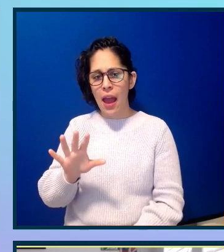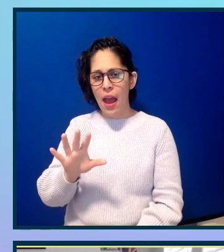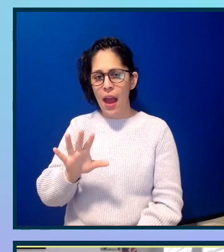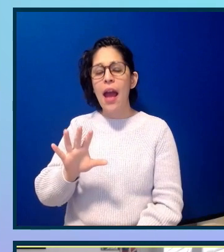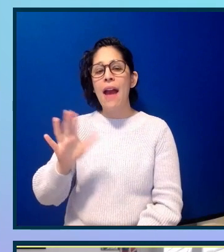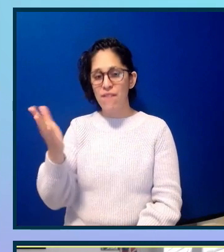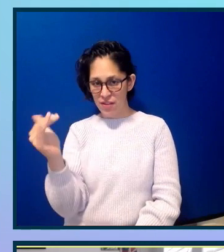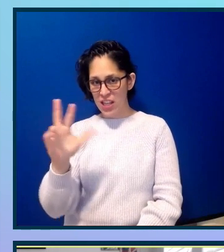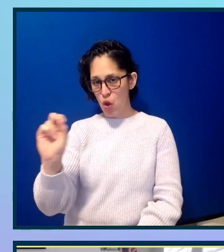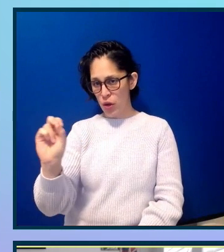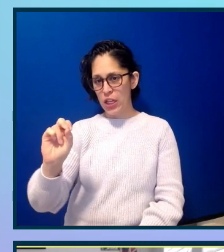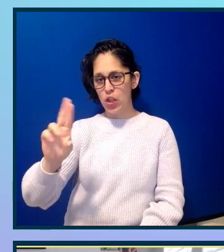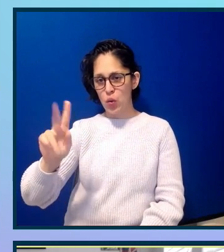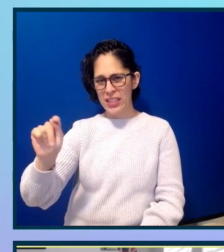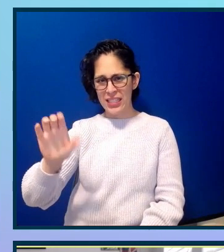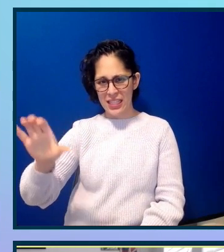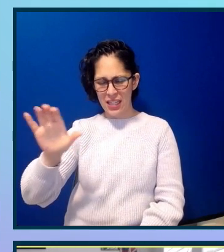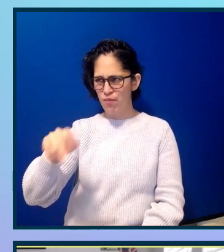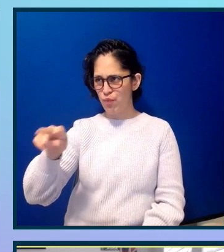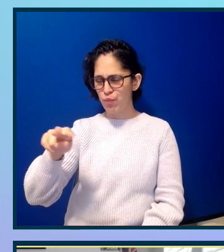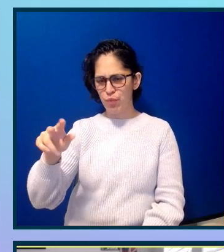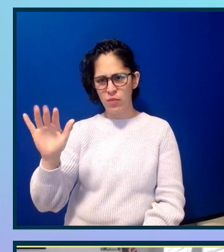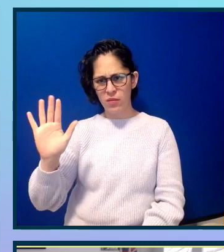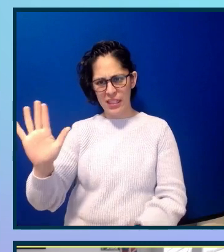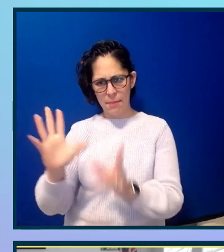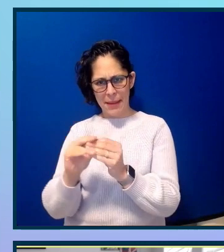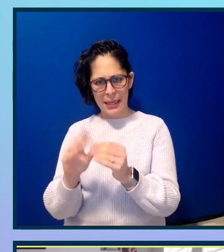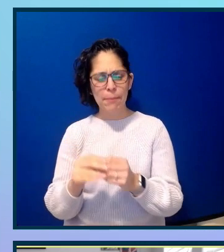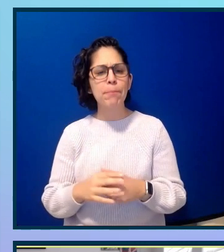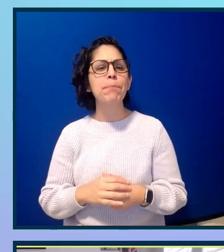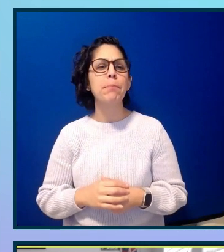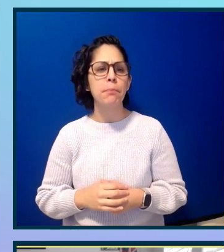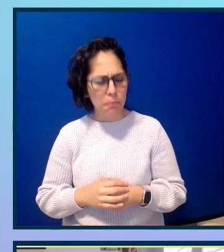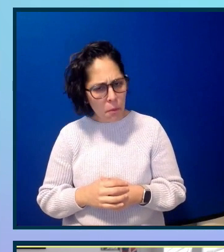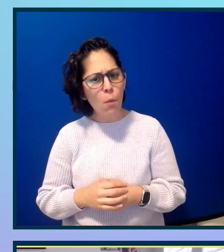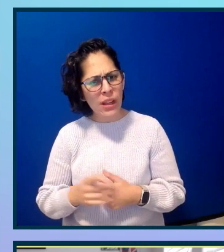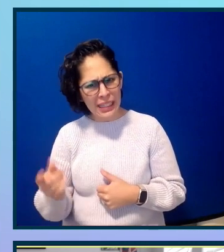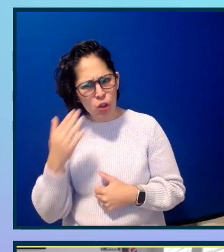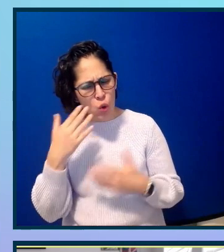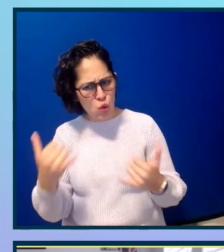at 15:30 UTC. And he is, he knows that right now it's lunchtime,